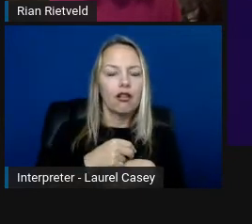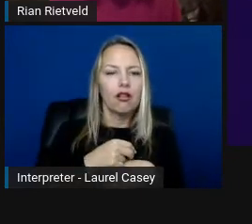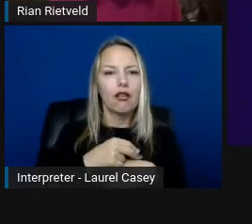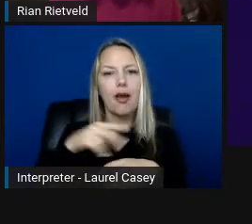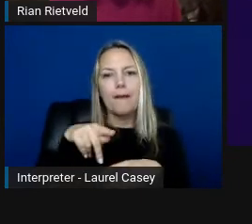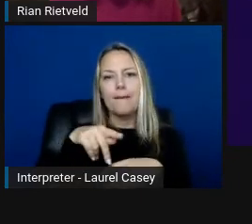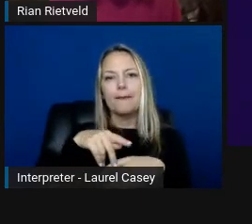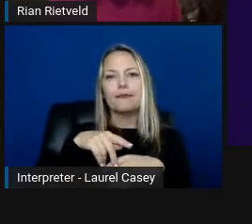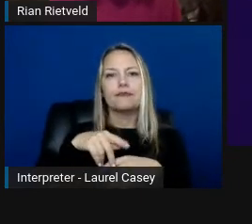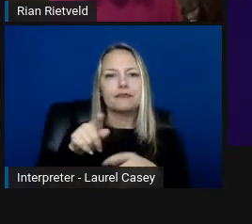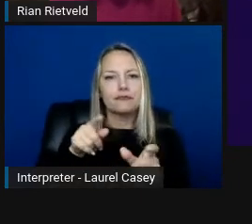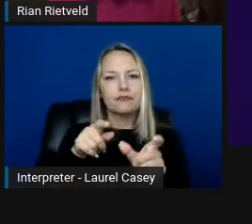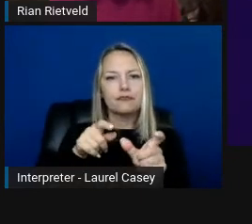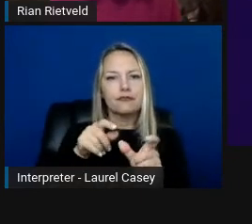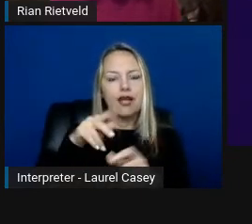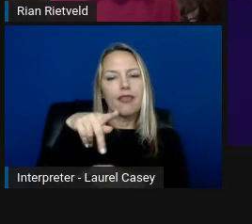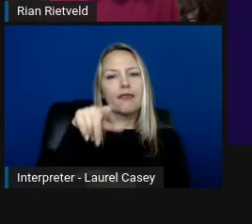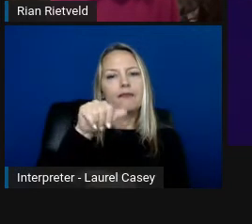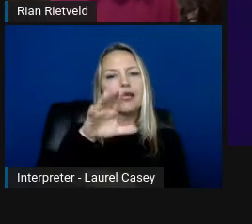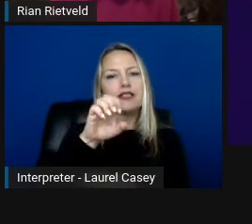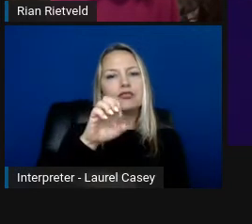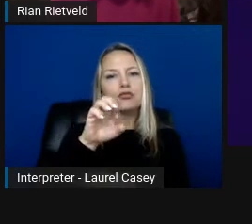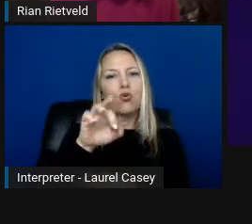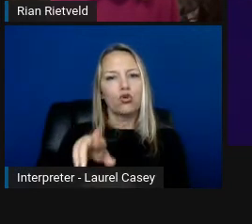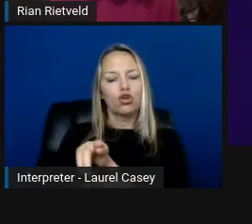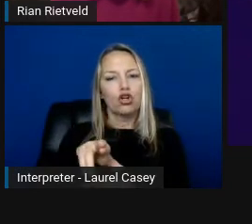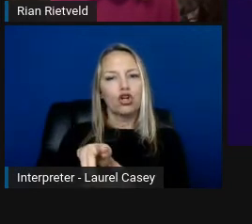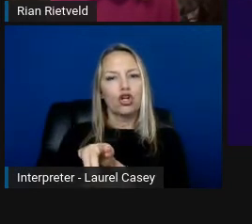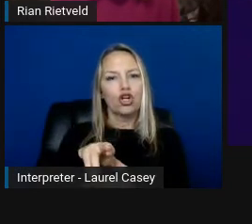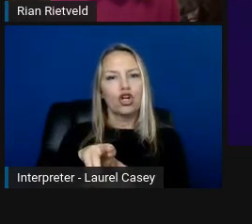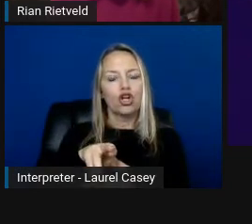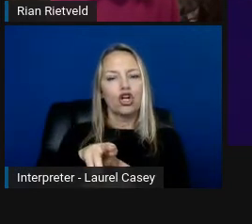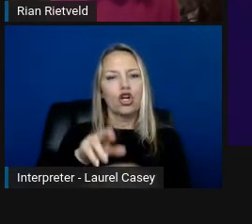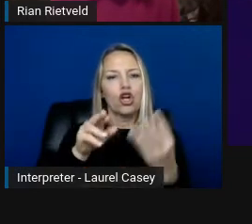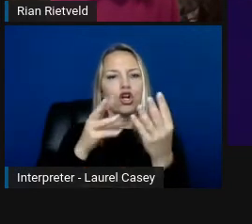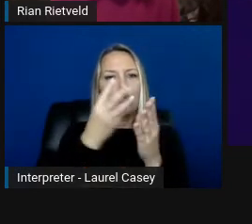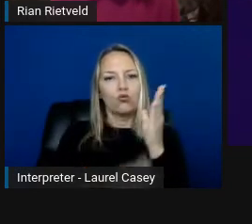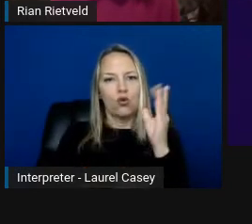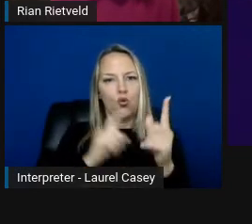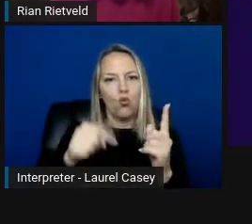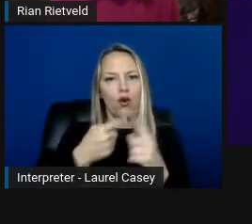The placeholder goes away as soon as you start typing. Now you don't know what you're doing.